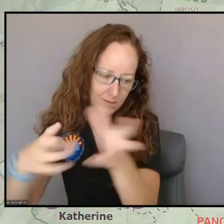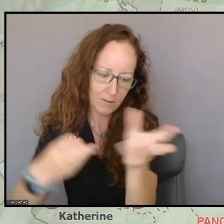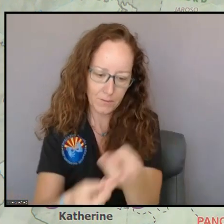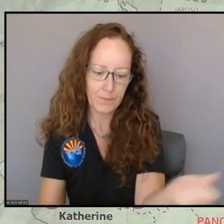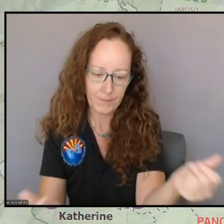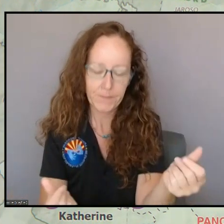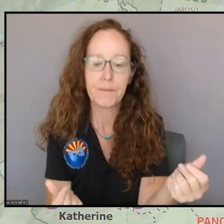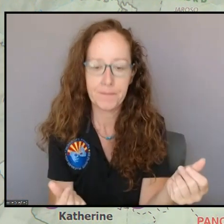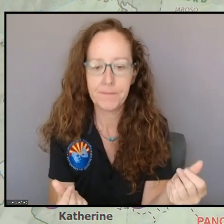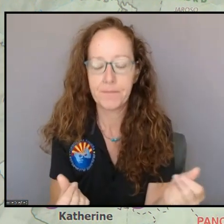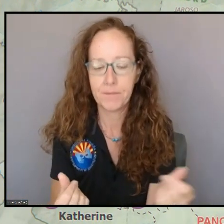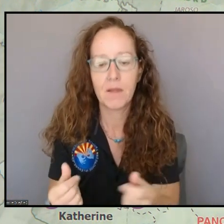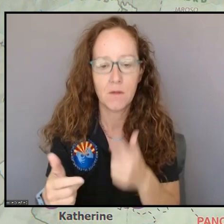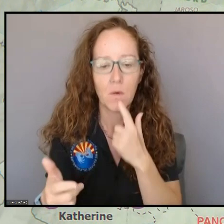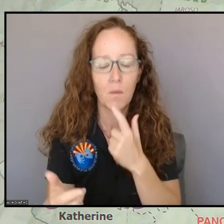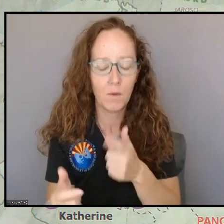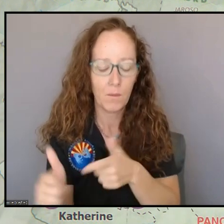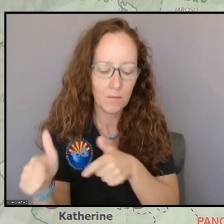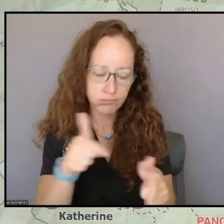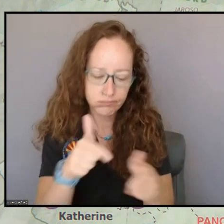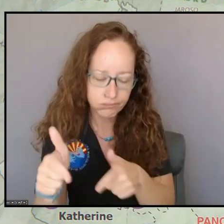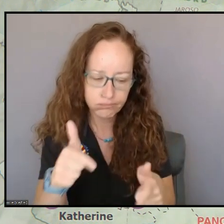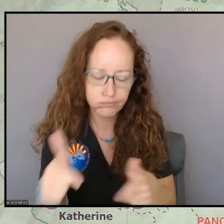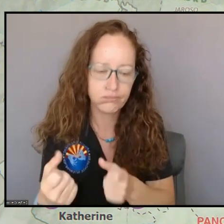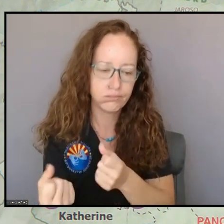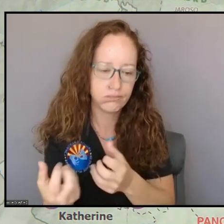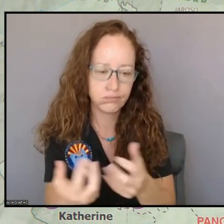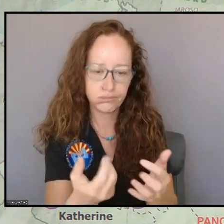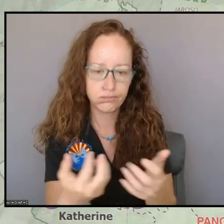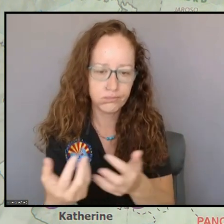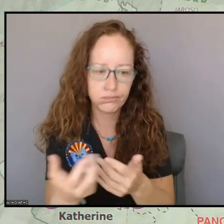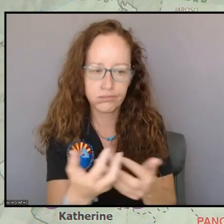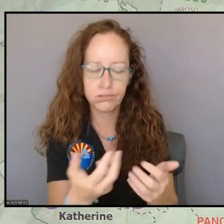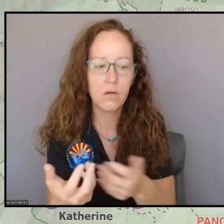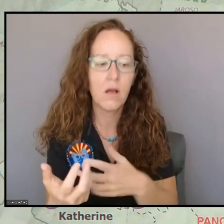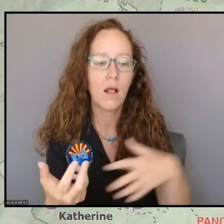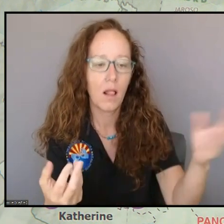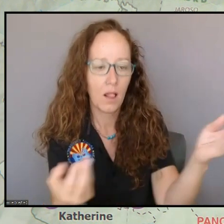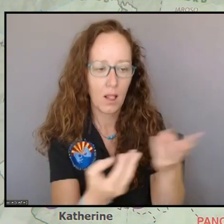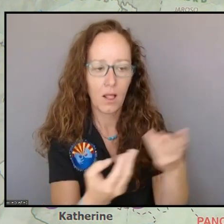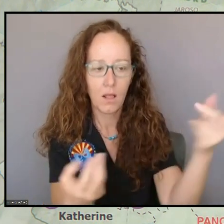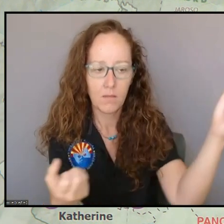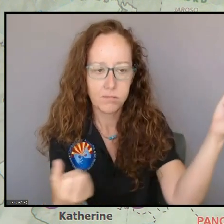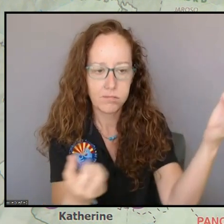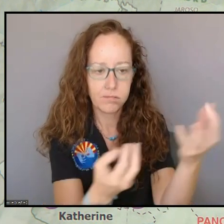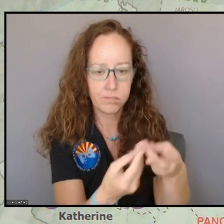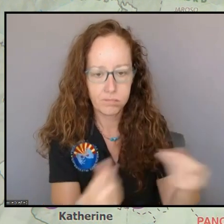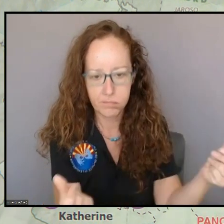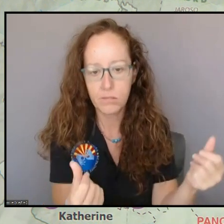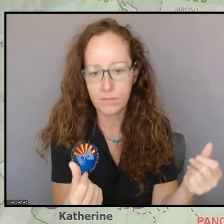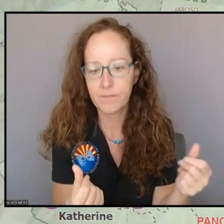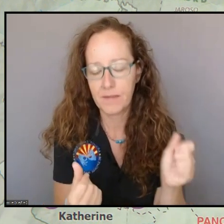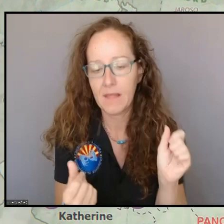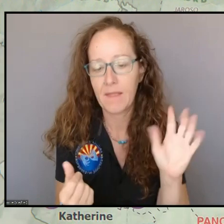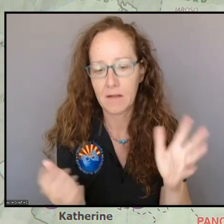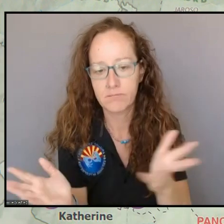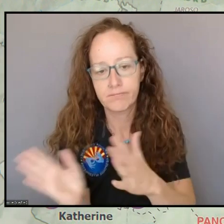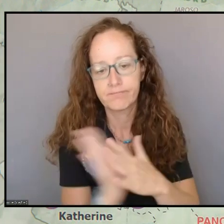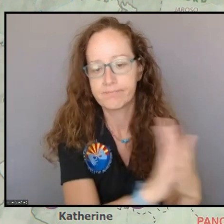to back down into those drainages, make those slope reversals and move up towards our containment lines. We're going to be taking actions to kind of buffer those in with